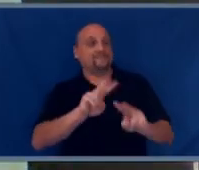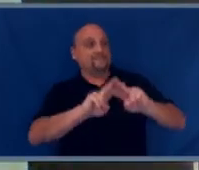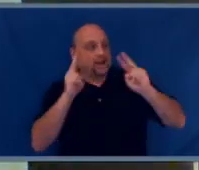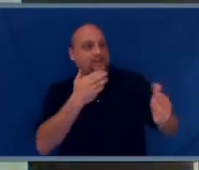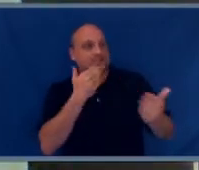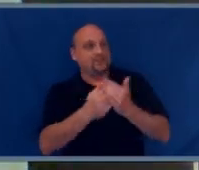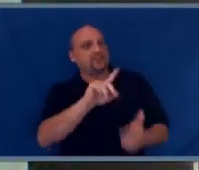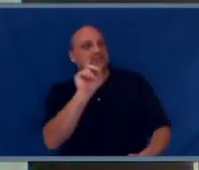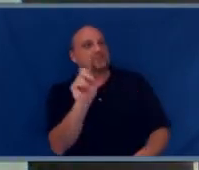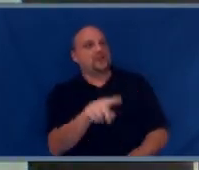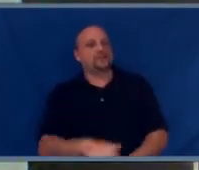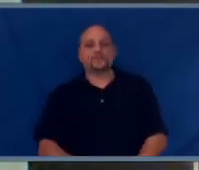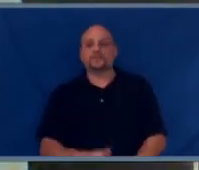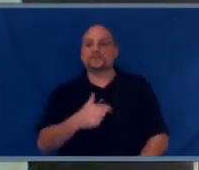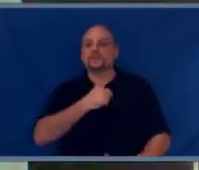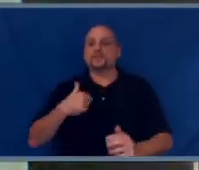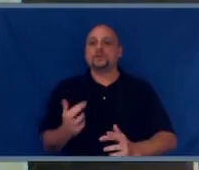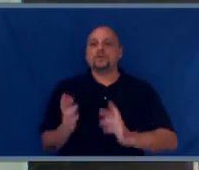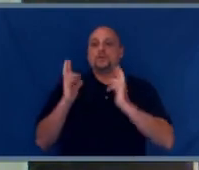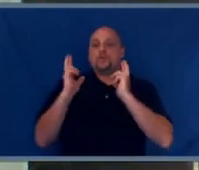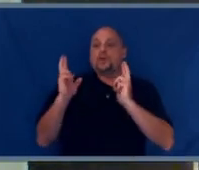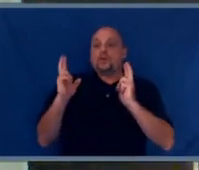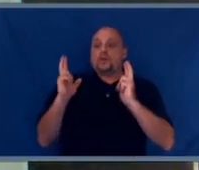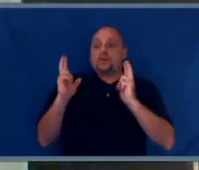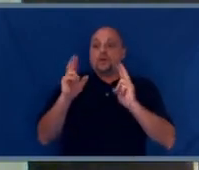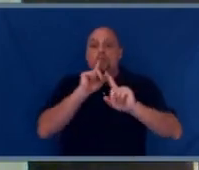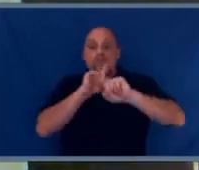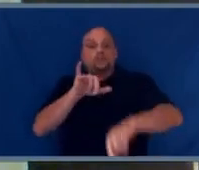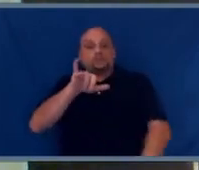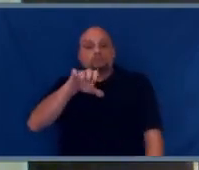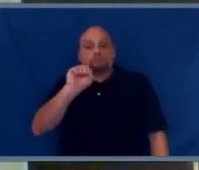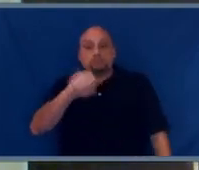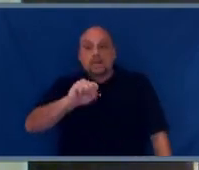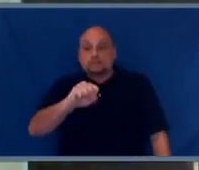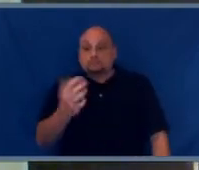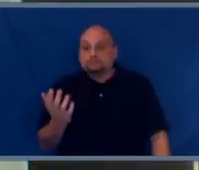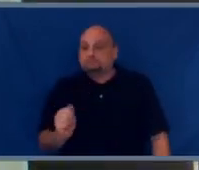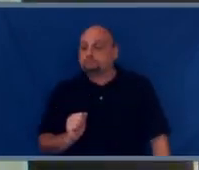IT IS AN EXCELLENT QUESTION.